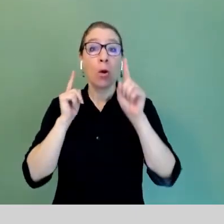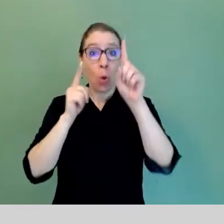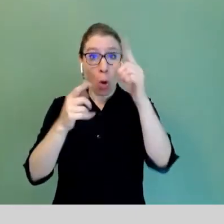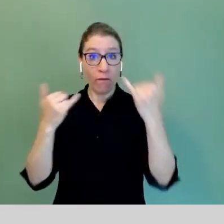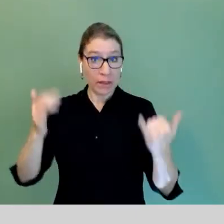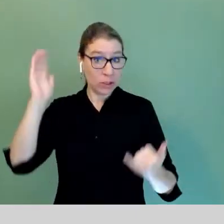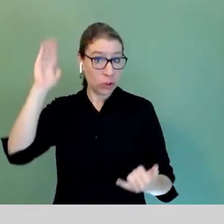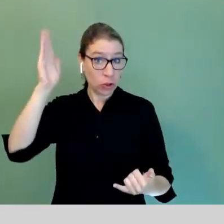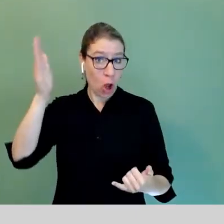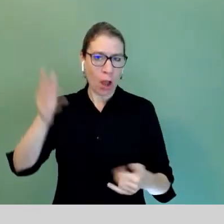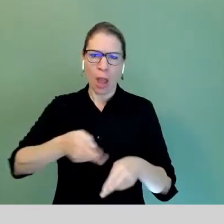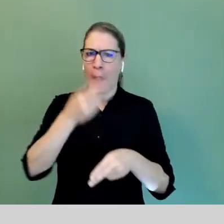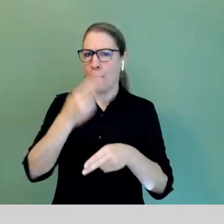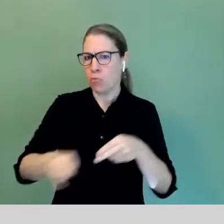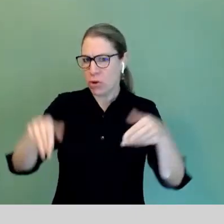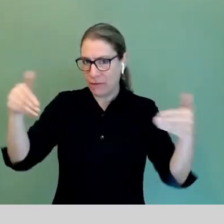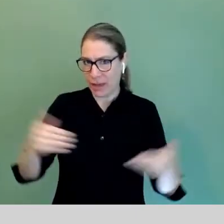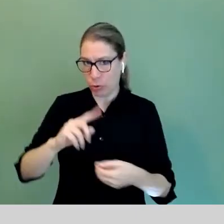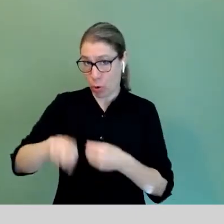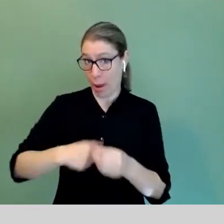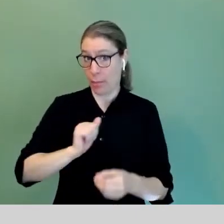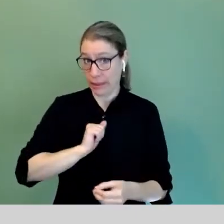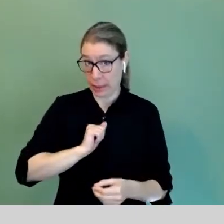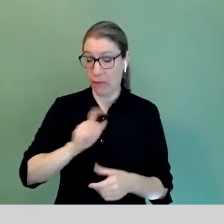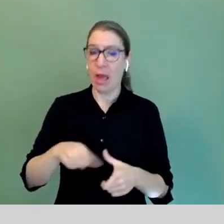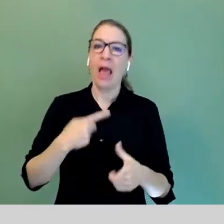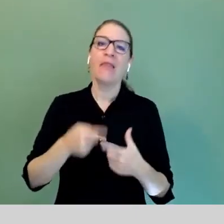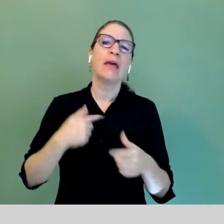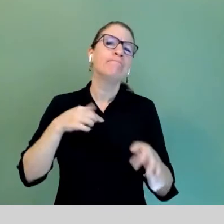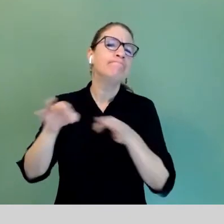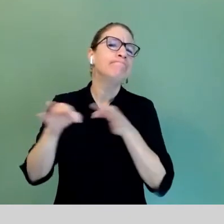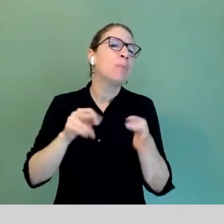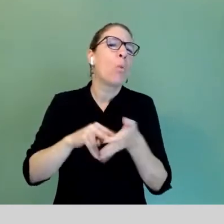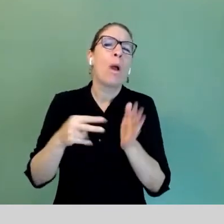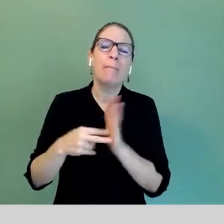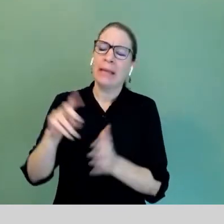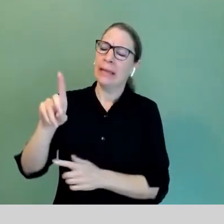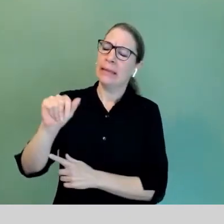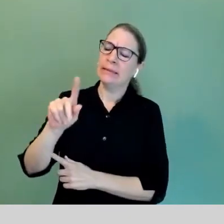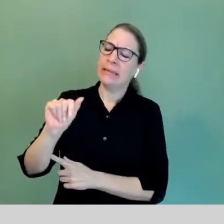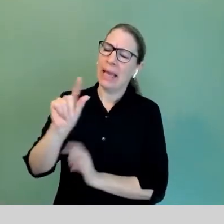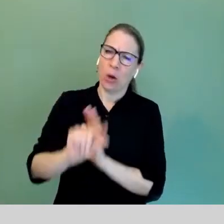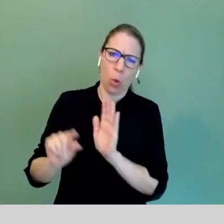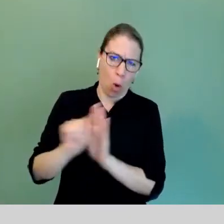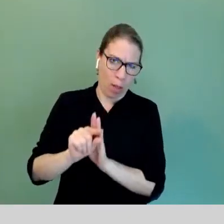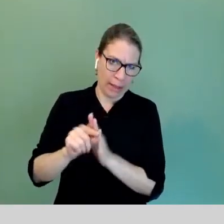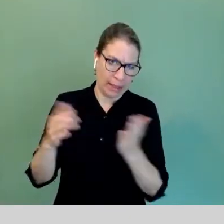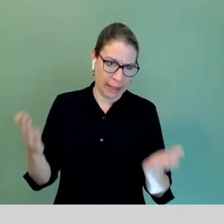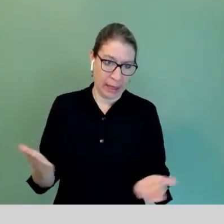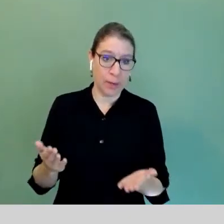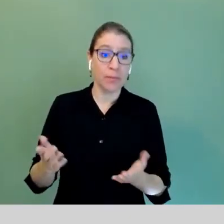I'm going to do a very brief intro about myself. Then I'm going to define what we mean by data quality in this context,